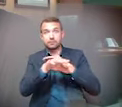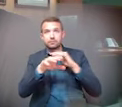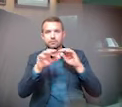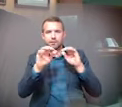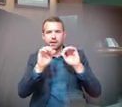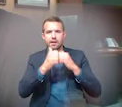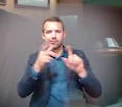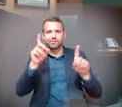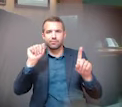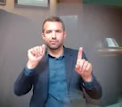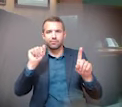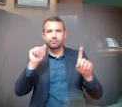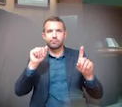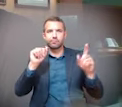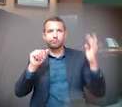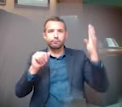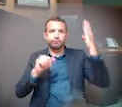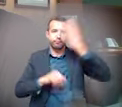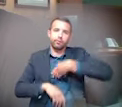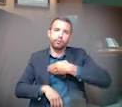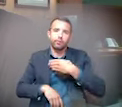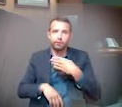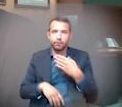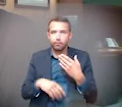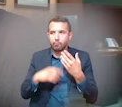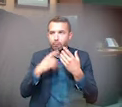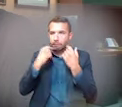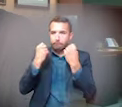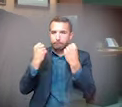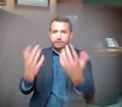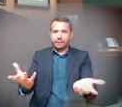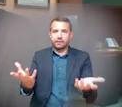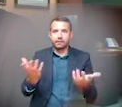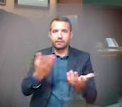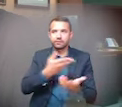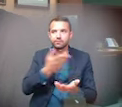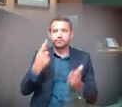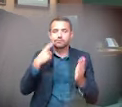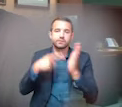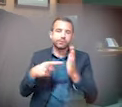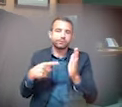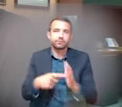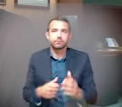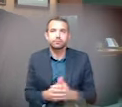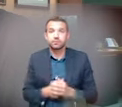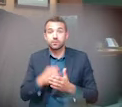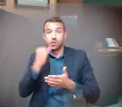and we miss the business case that by making even art exhibits. We have been working with one of our partners, 3DPhotoWorks,